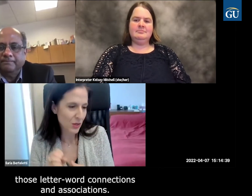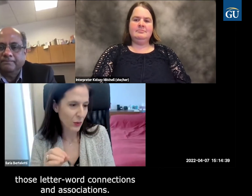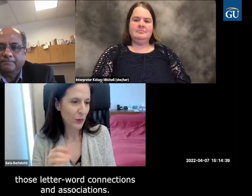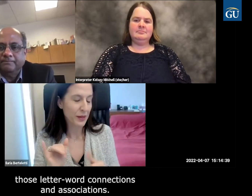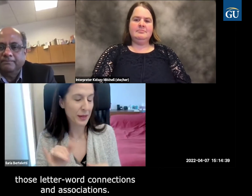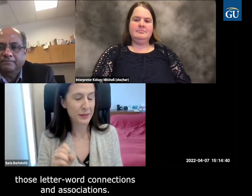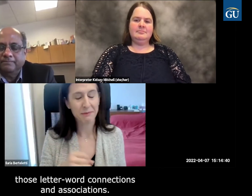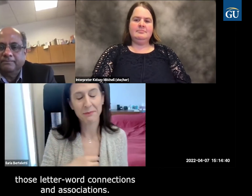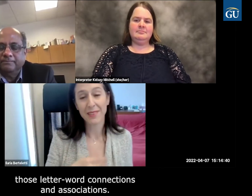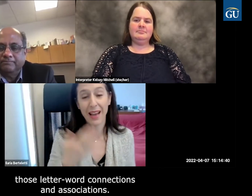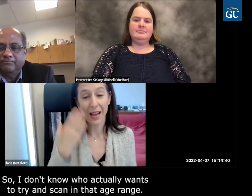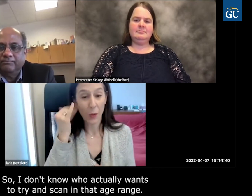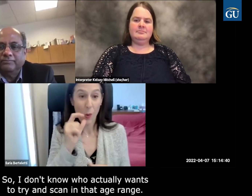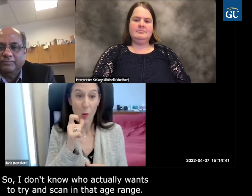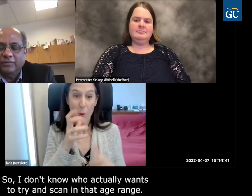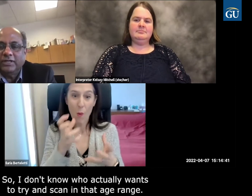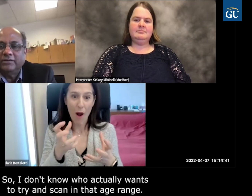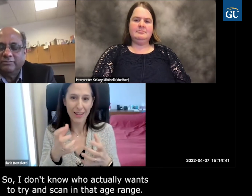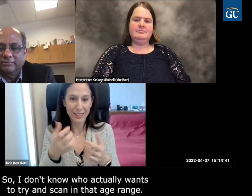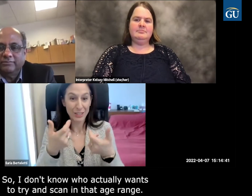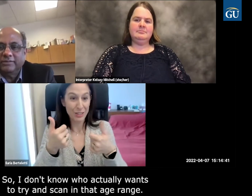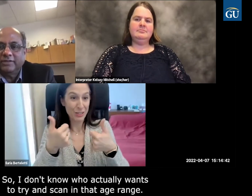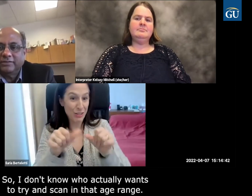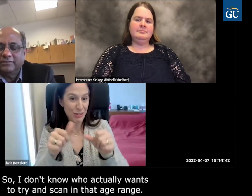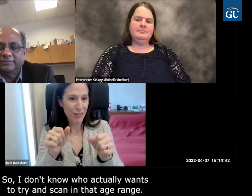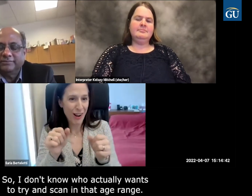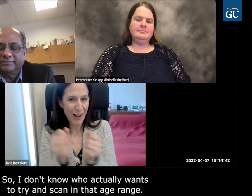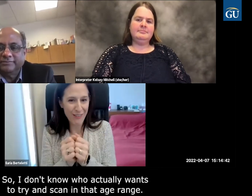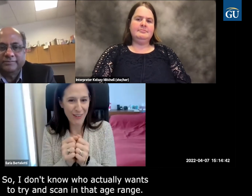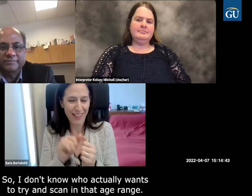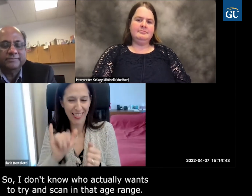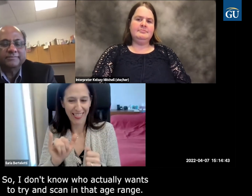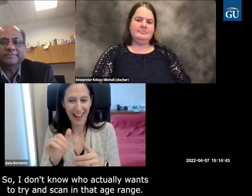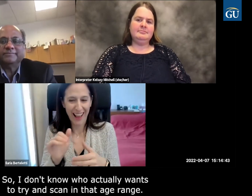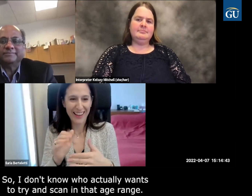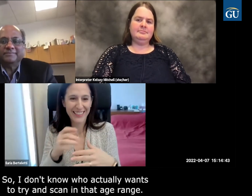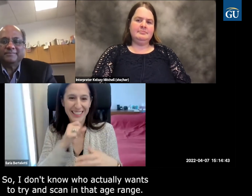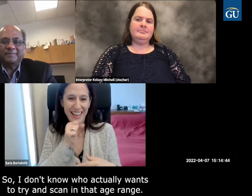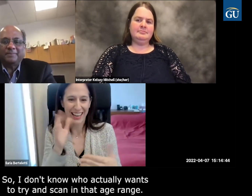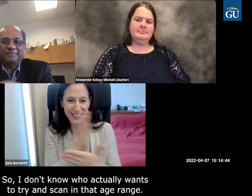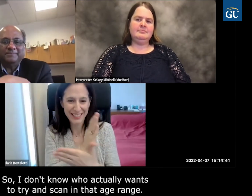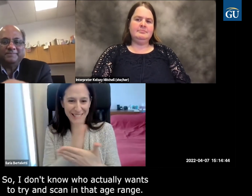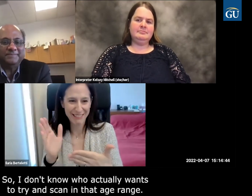and associations right so i don't know who actually wants